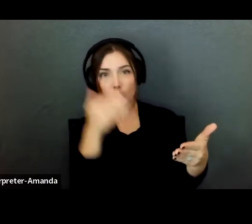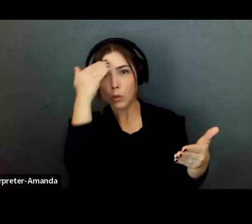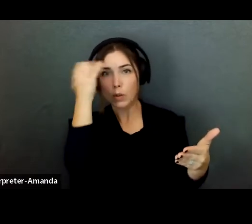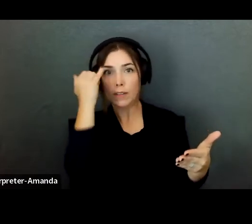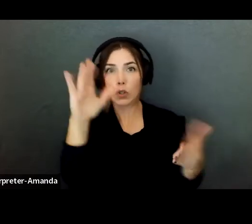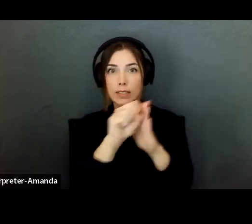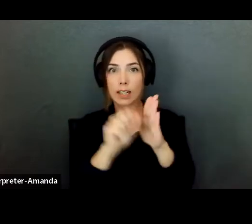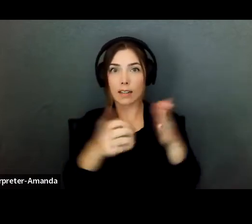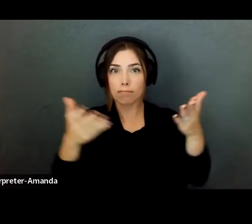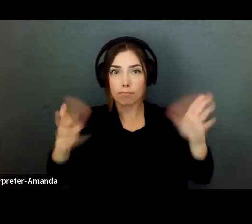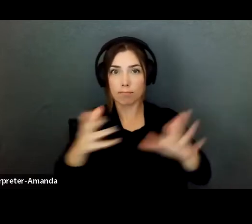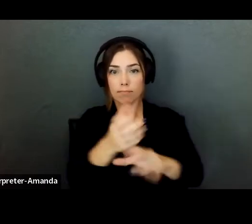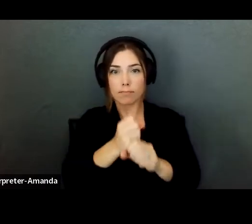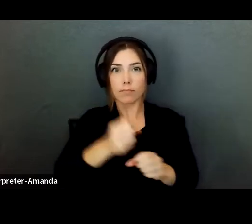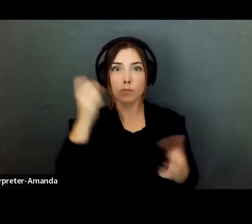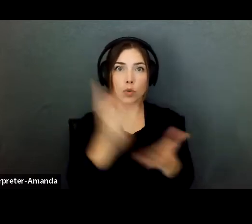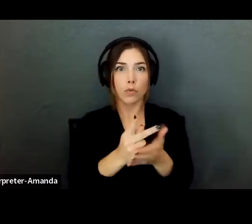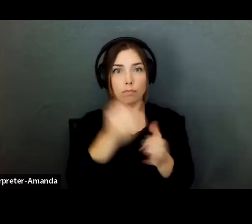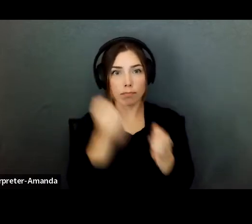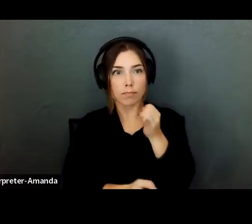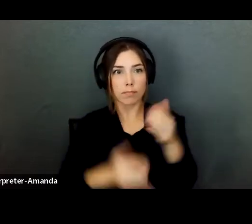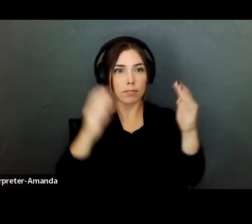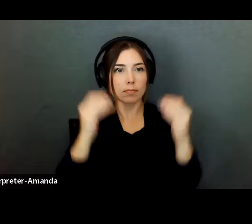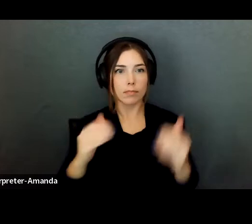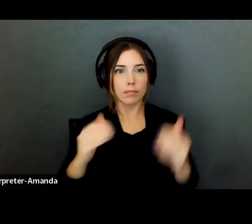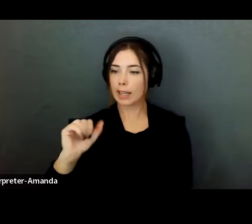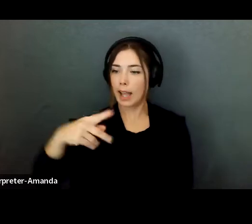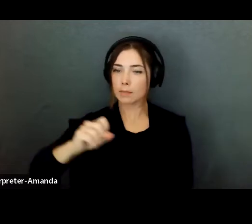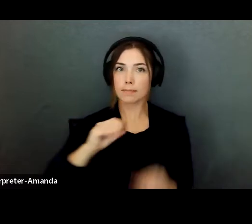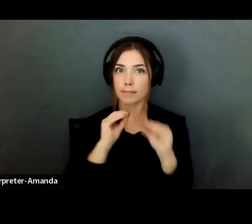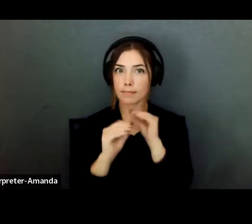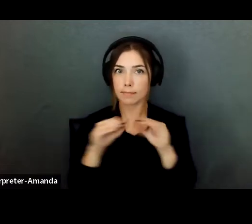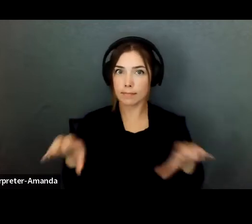KAPS or corrective action plans are do you January 1st, 2023.